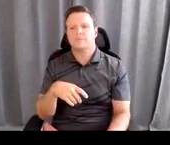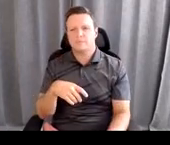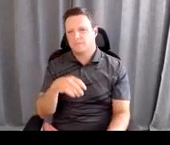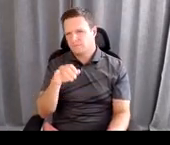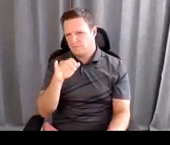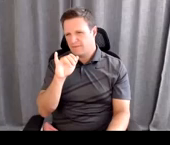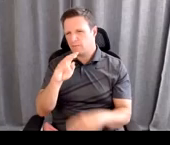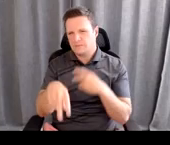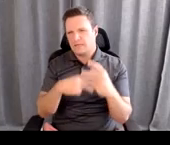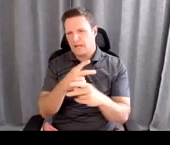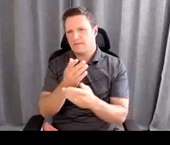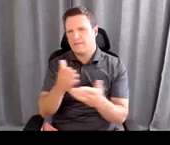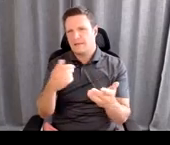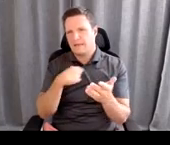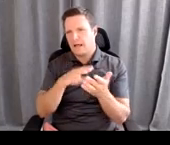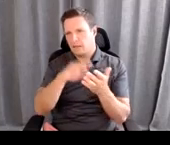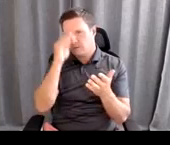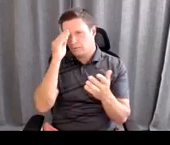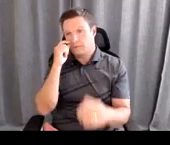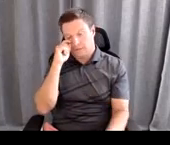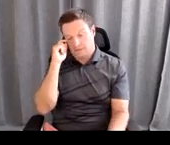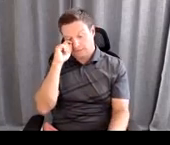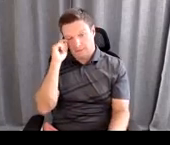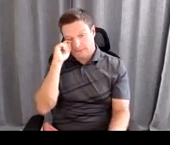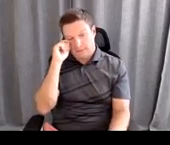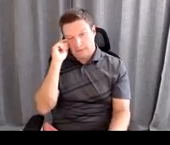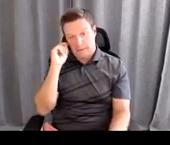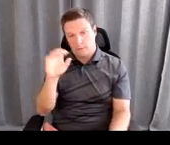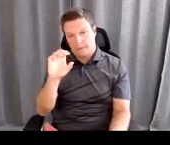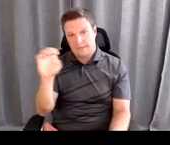so critically engage civic learning is, is not these things.